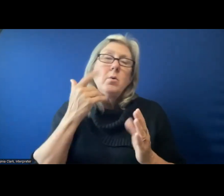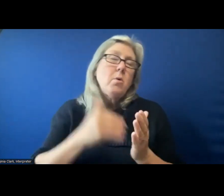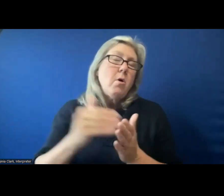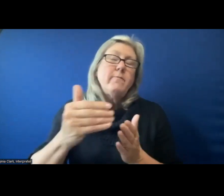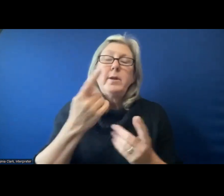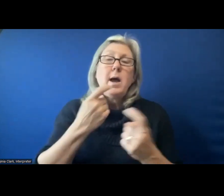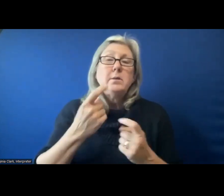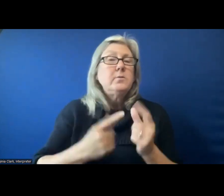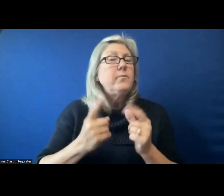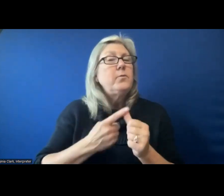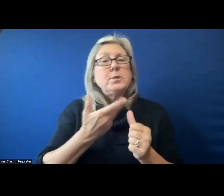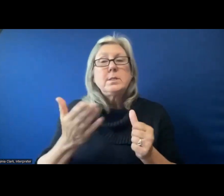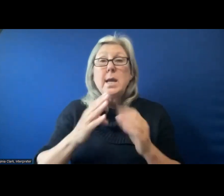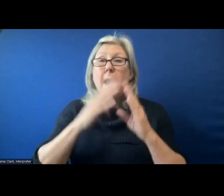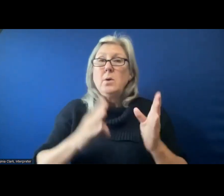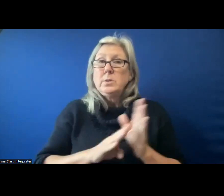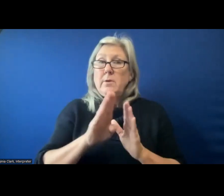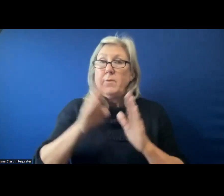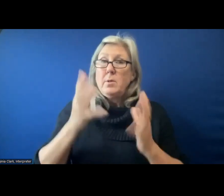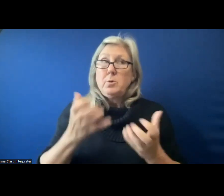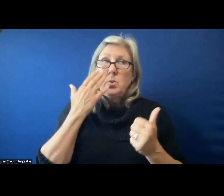developers want to know, how many units do you want?